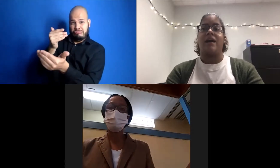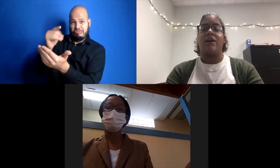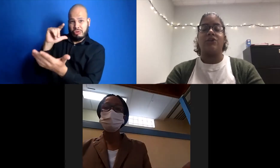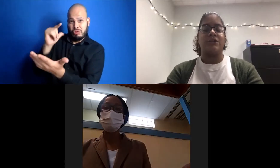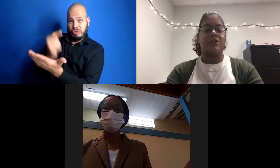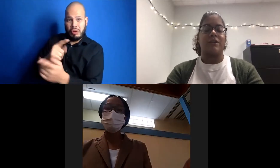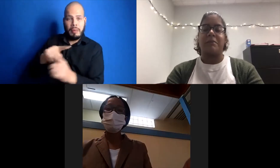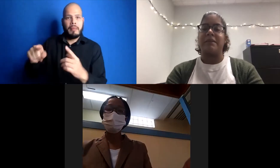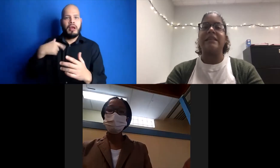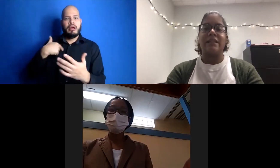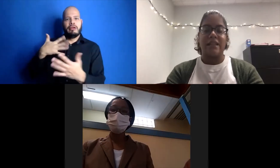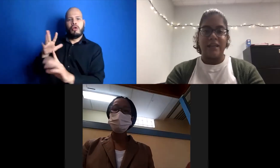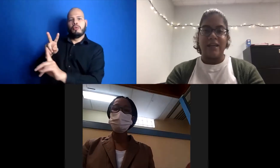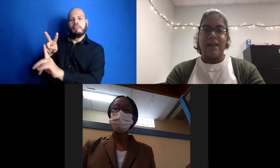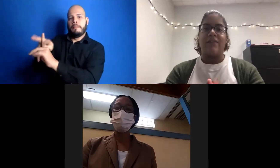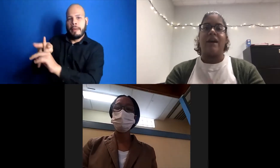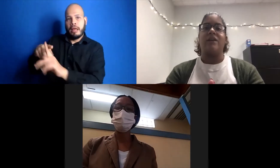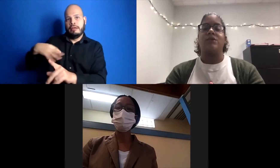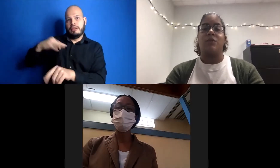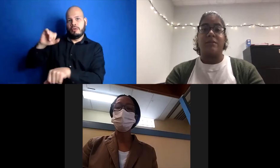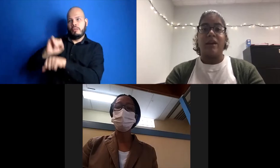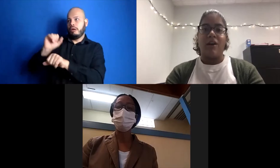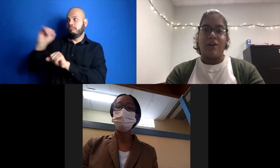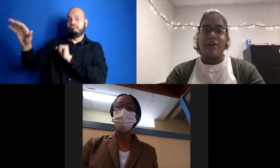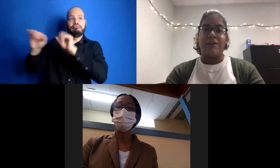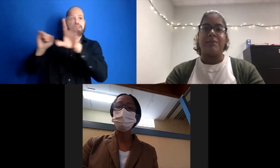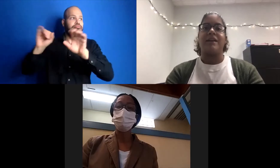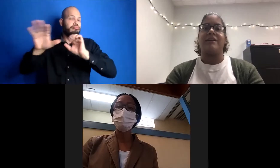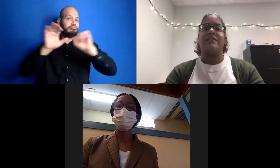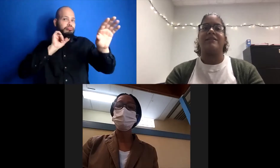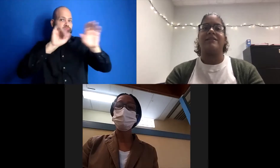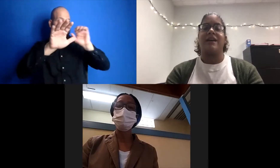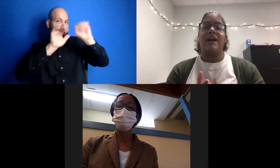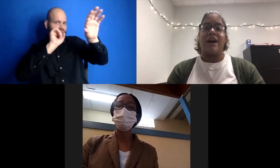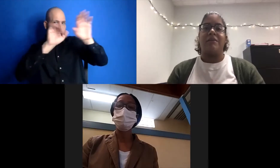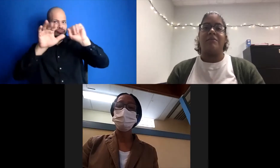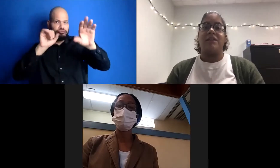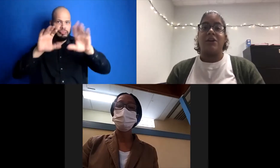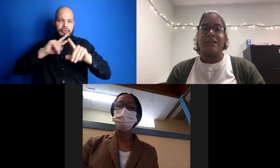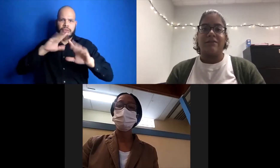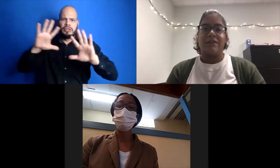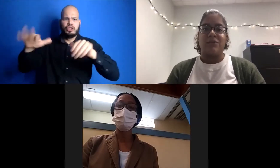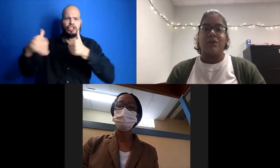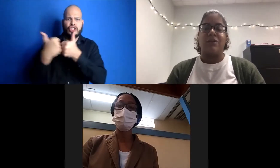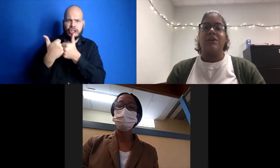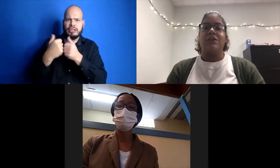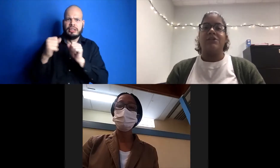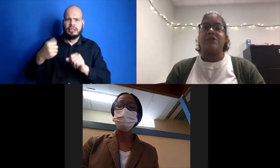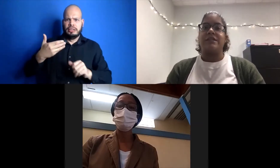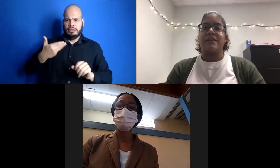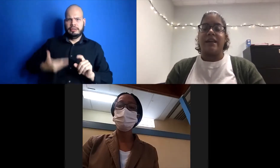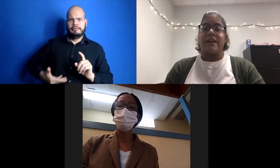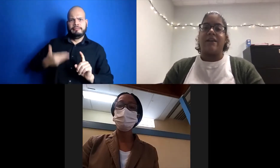understood completely that it was going to be hard because I'm a young individual just getting out of